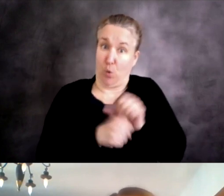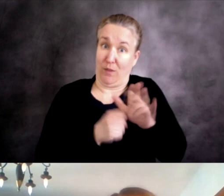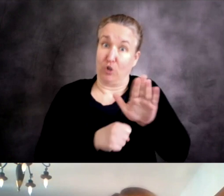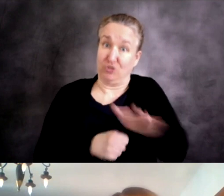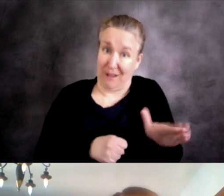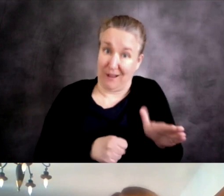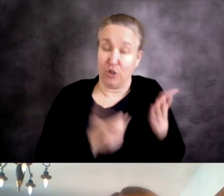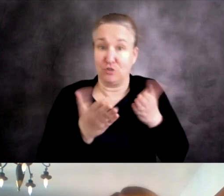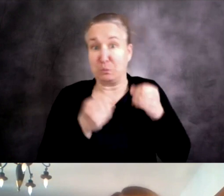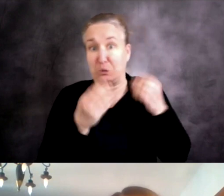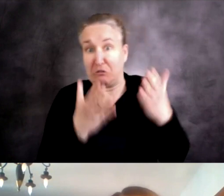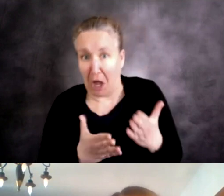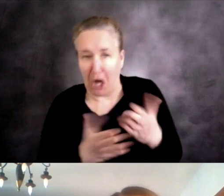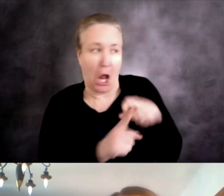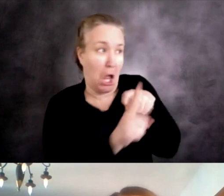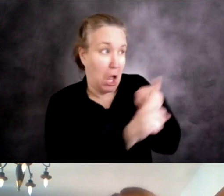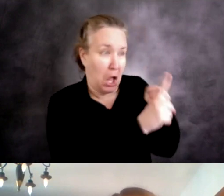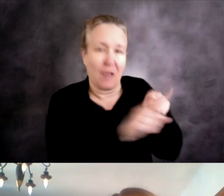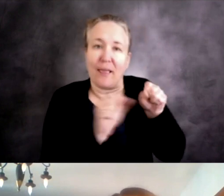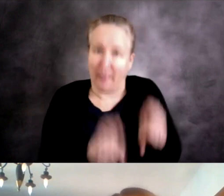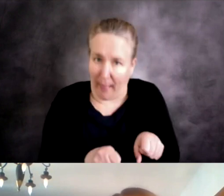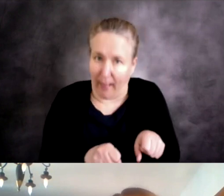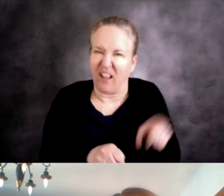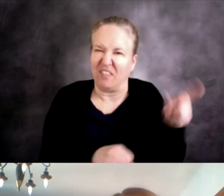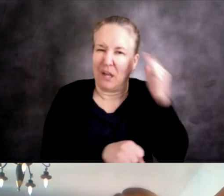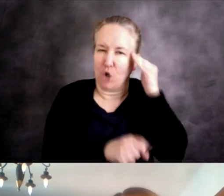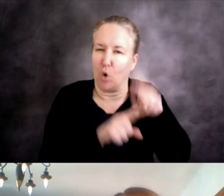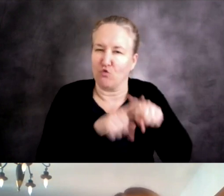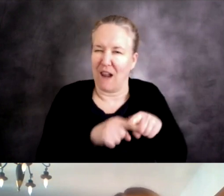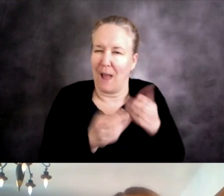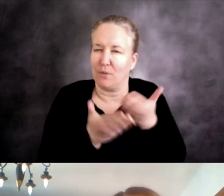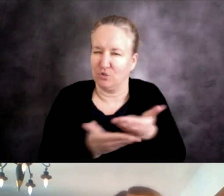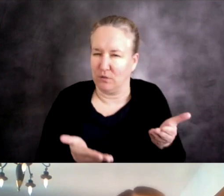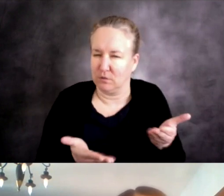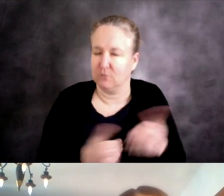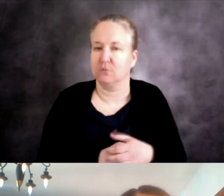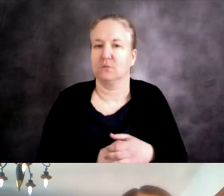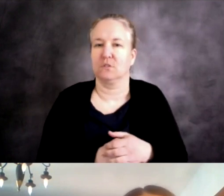that's all going to be really reliable. Sticking away from things that come